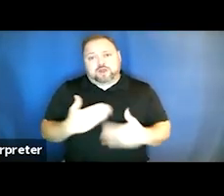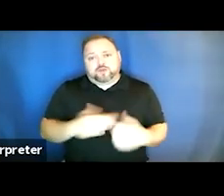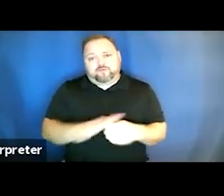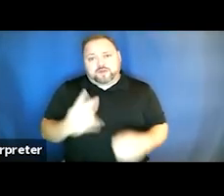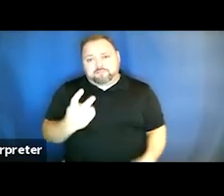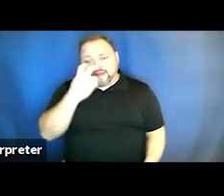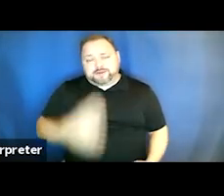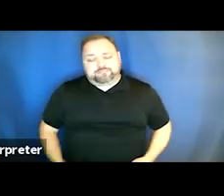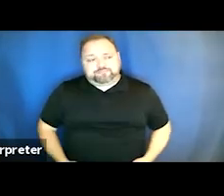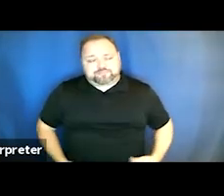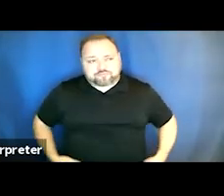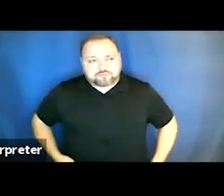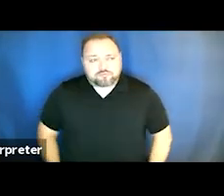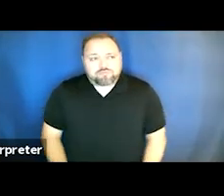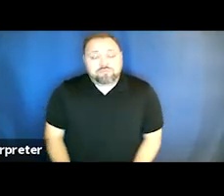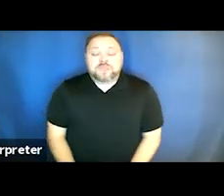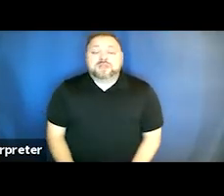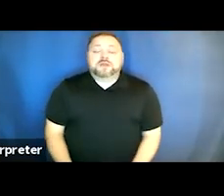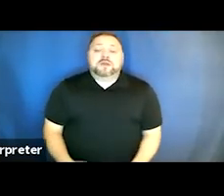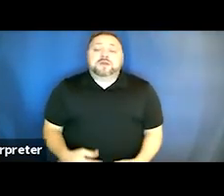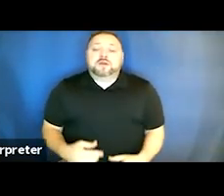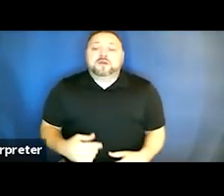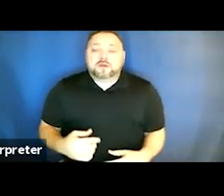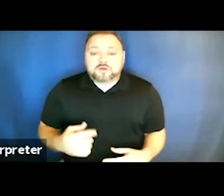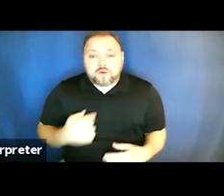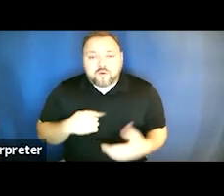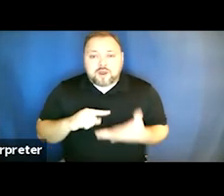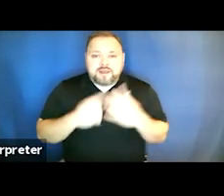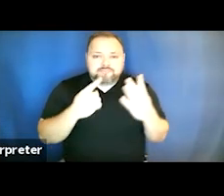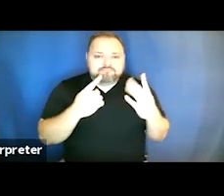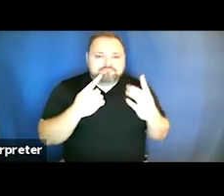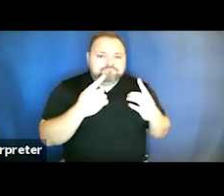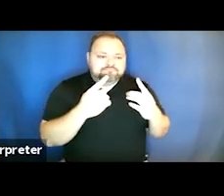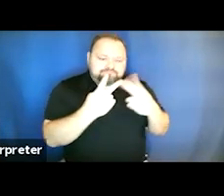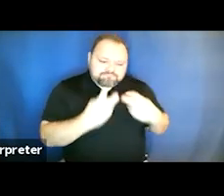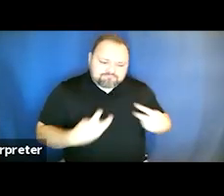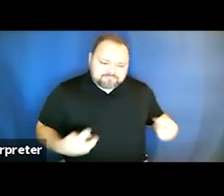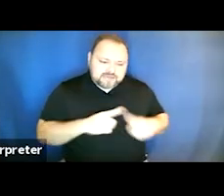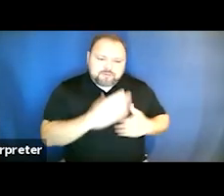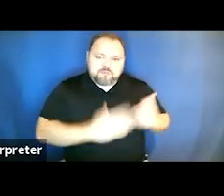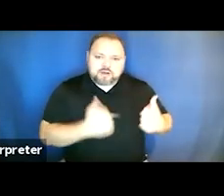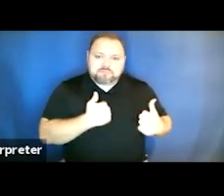I did, I began digging into the different parts of myself, my partner, my relationship.